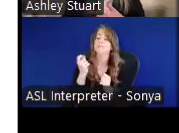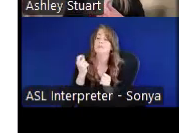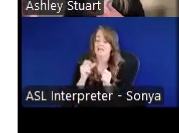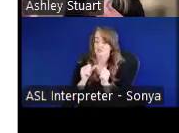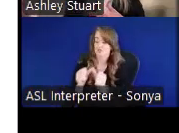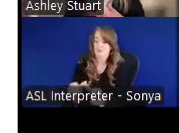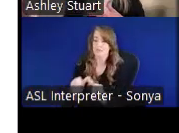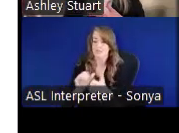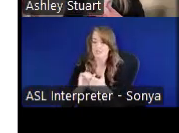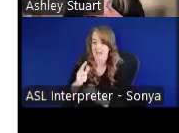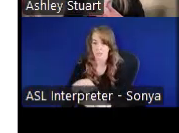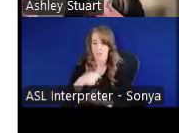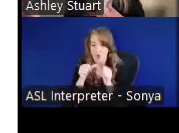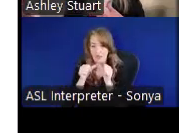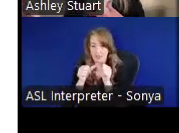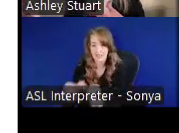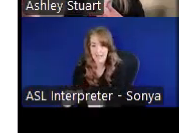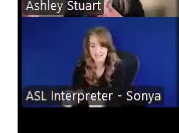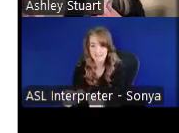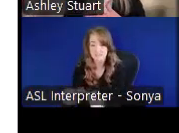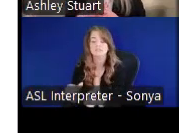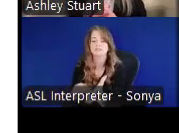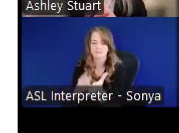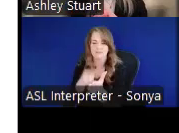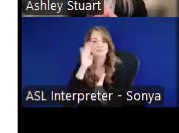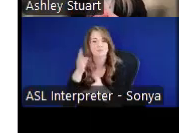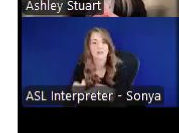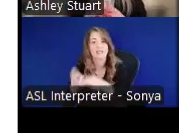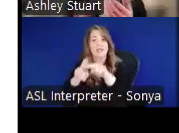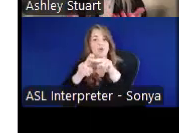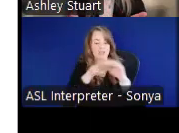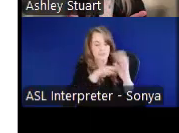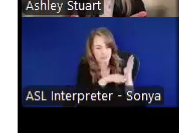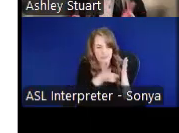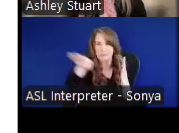sometimes will increase. And there were three specific